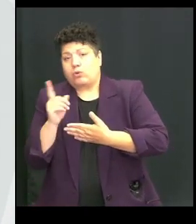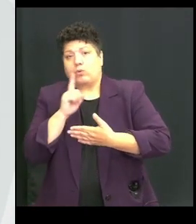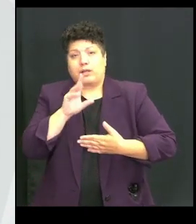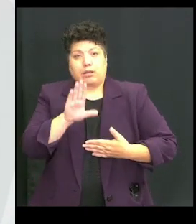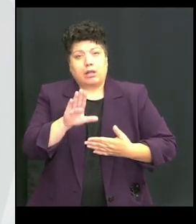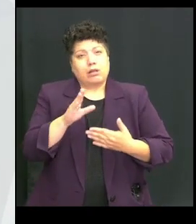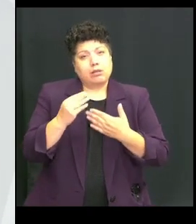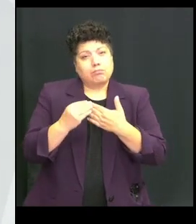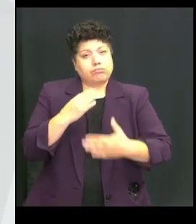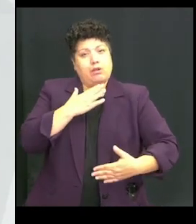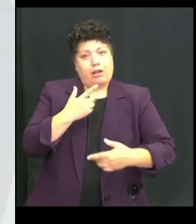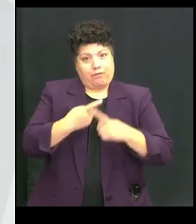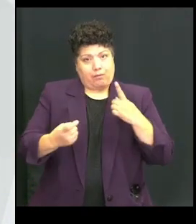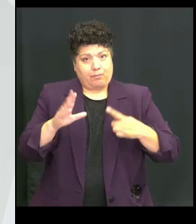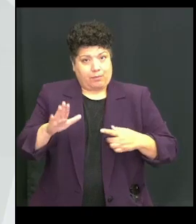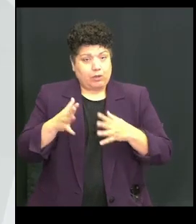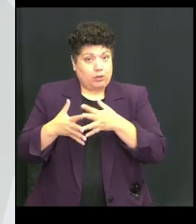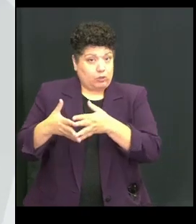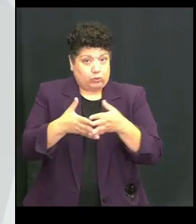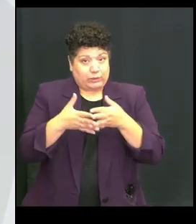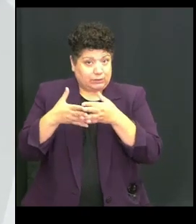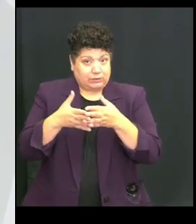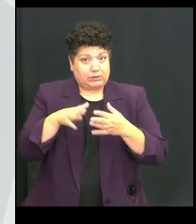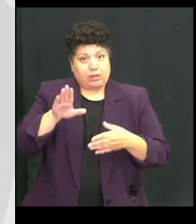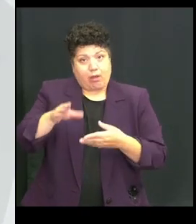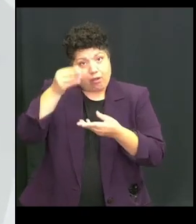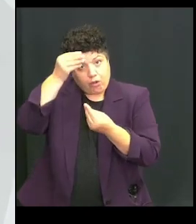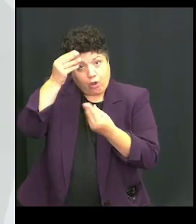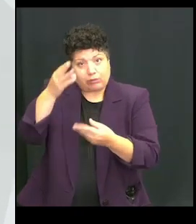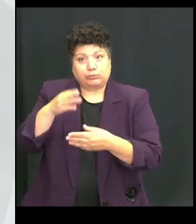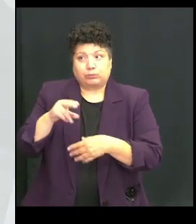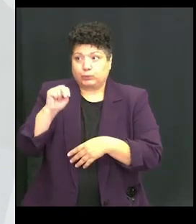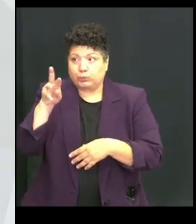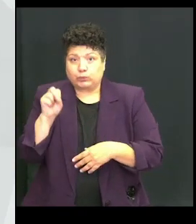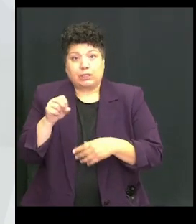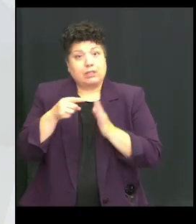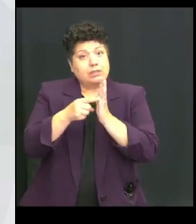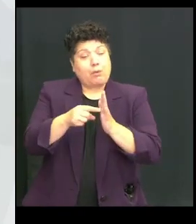from the amount of US content we consume? You grow up watching these US shows,